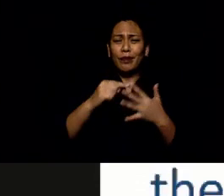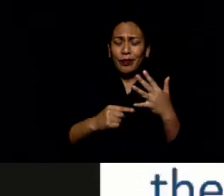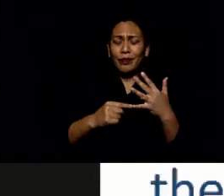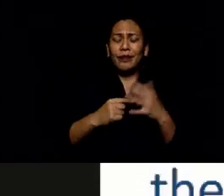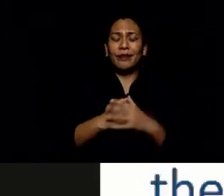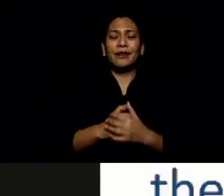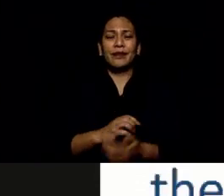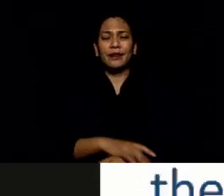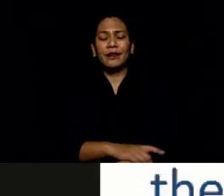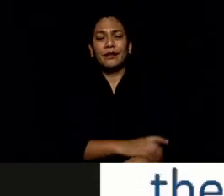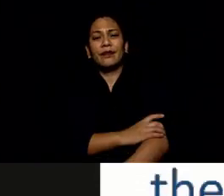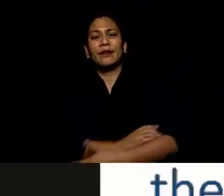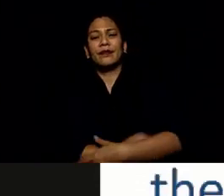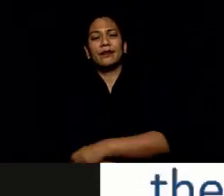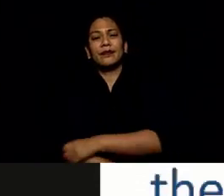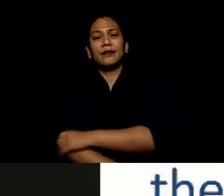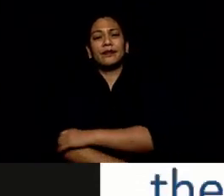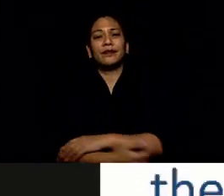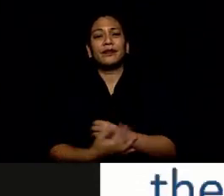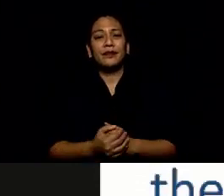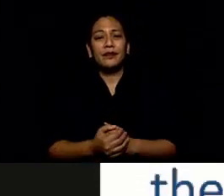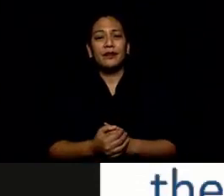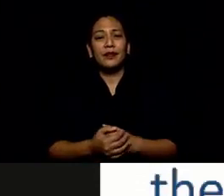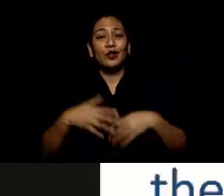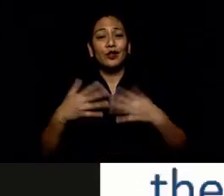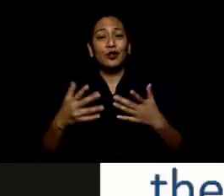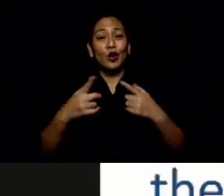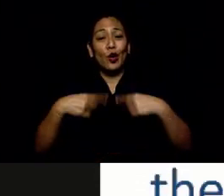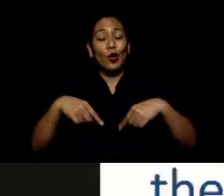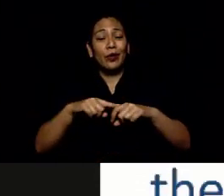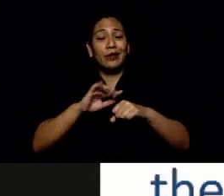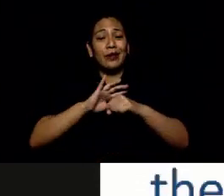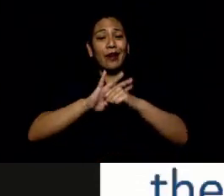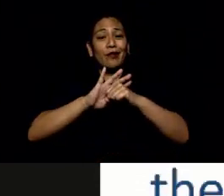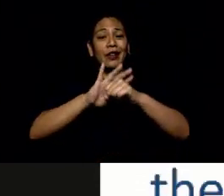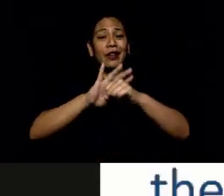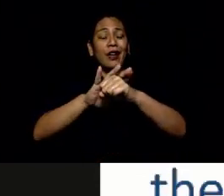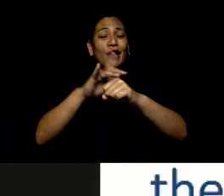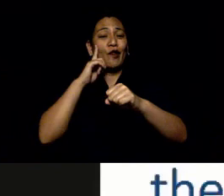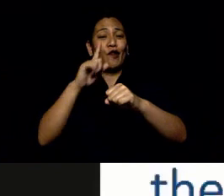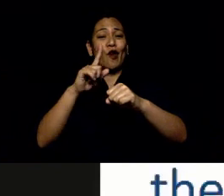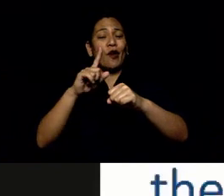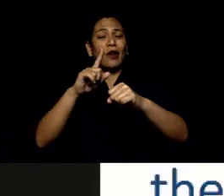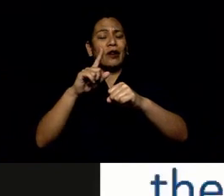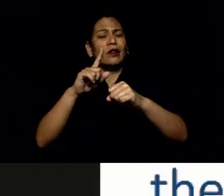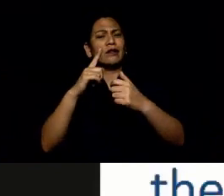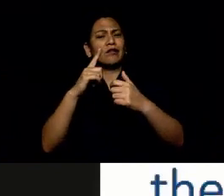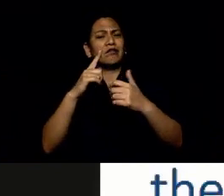So we advocate for keeping a limit on the scale of the economy.